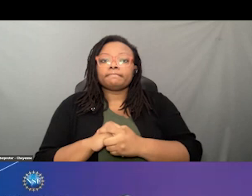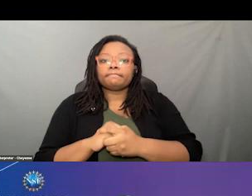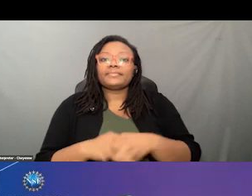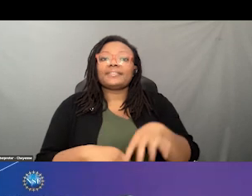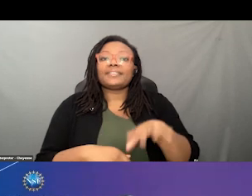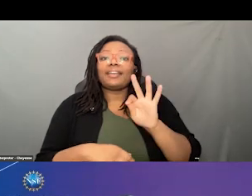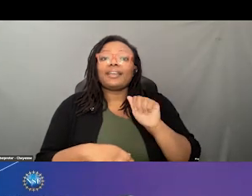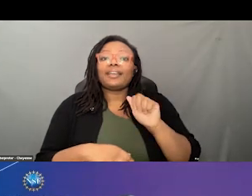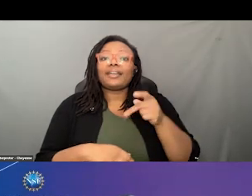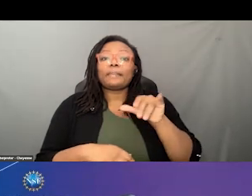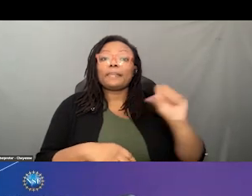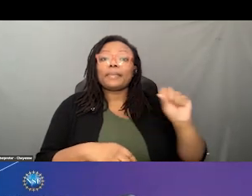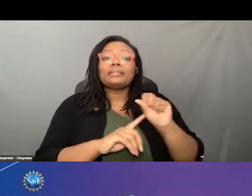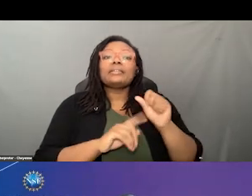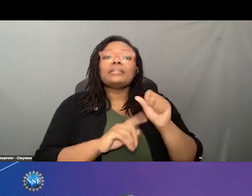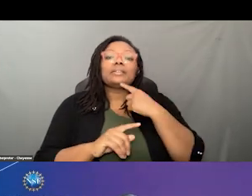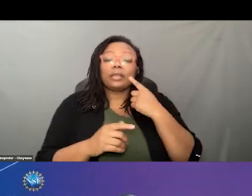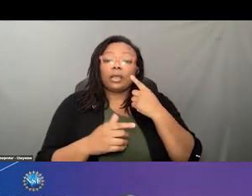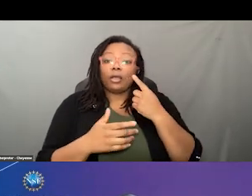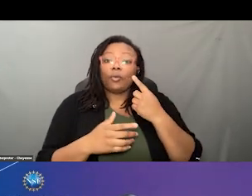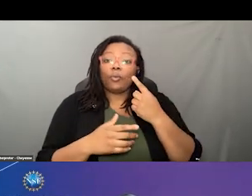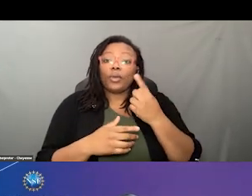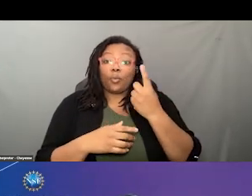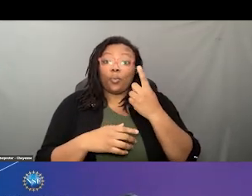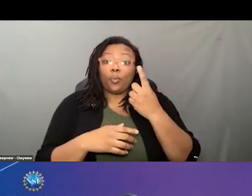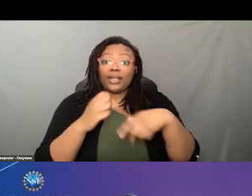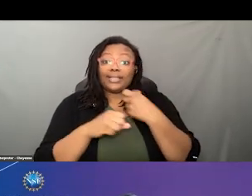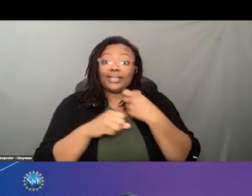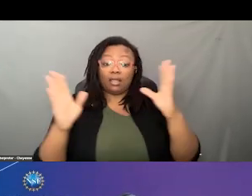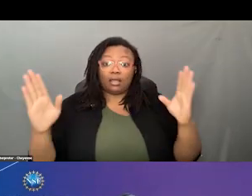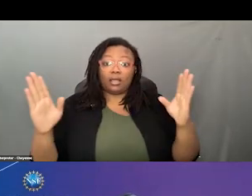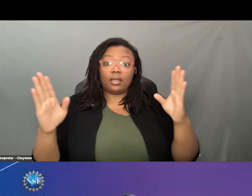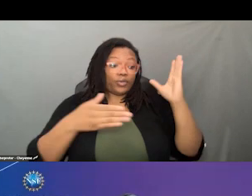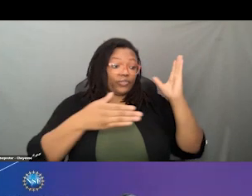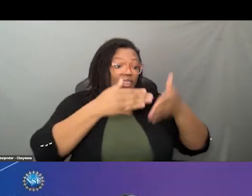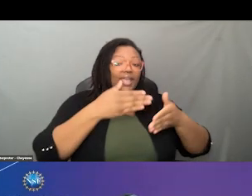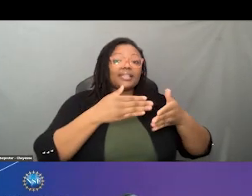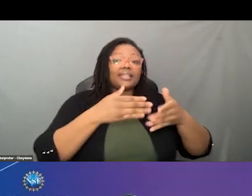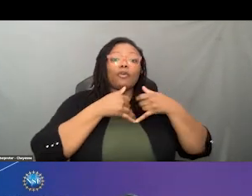FAPIIS basically says that within one year of the end date of an award,